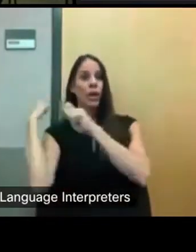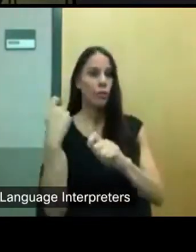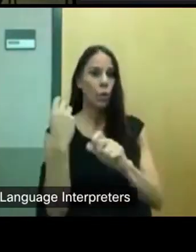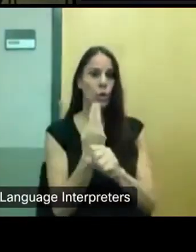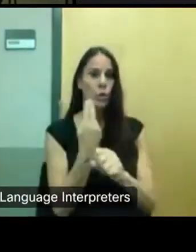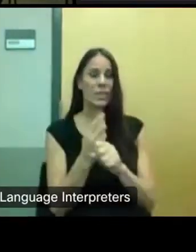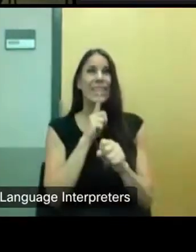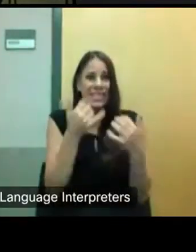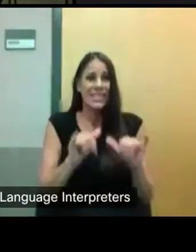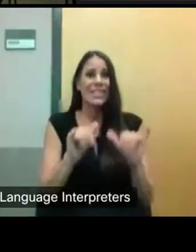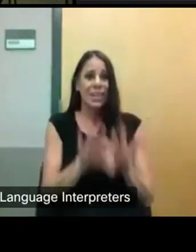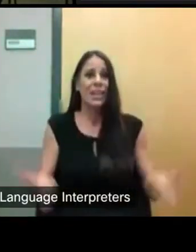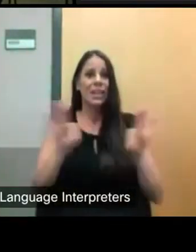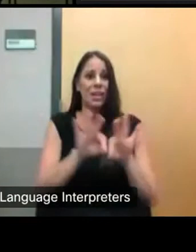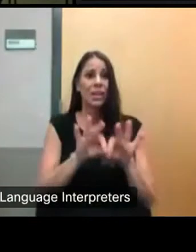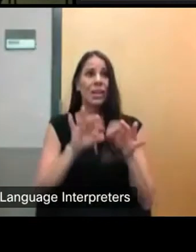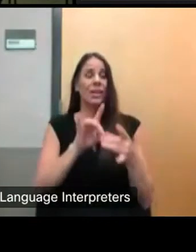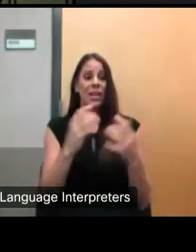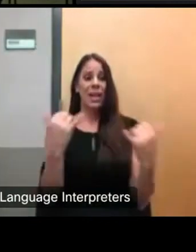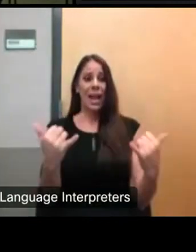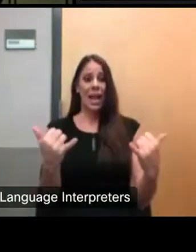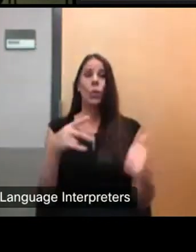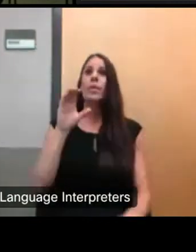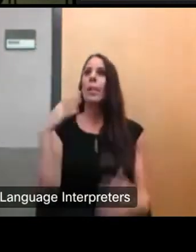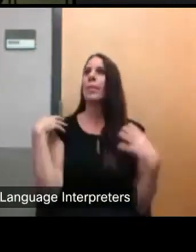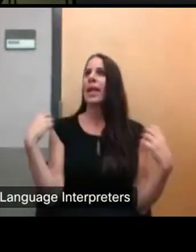now and so, in the public health side, there's a lot of materials that have been